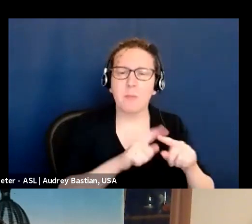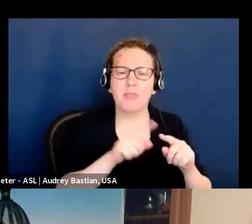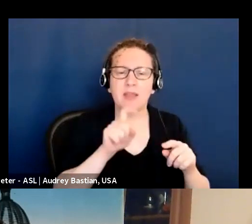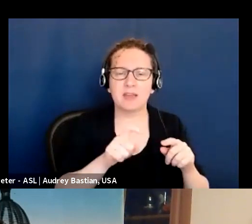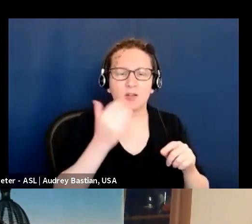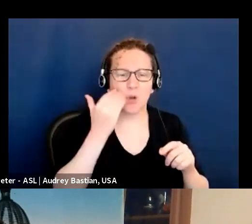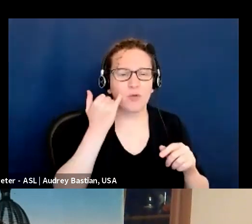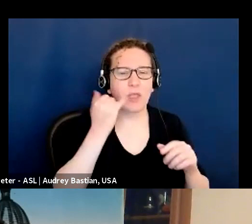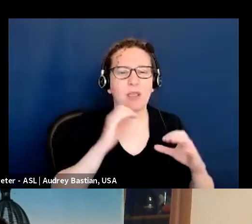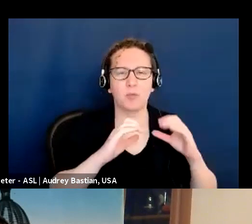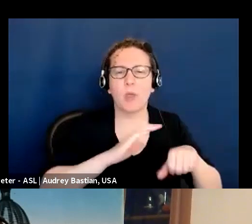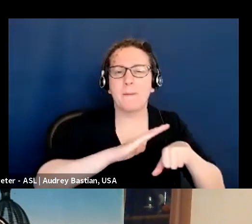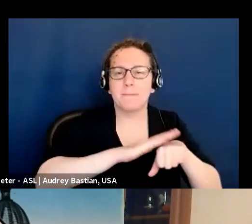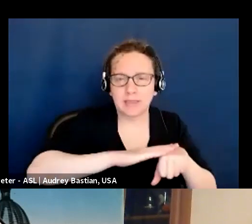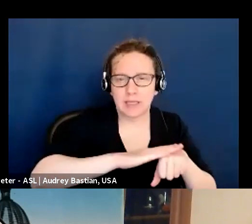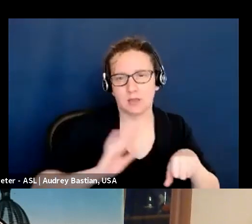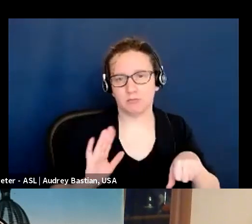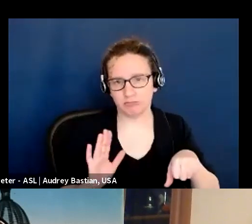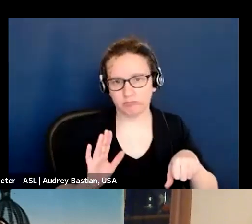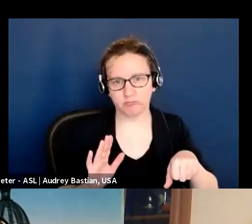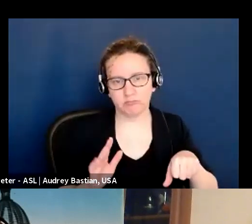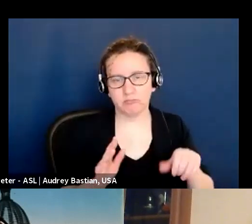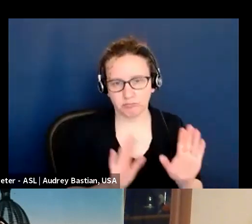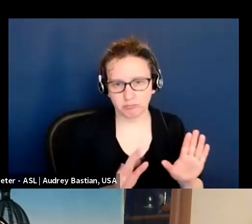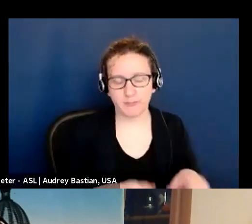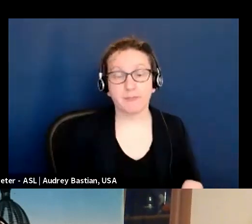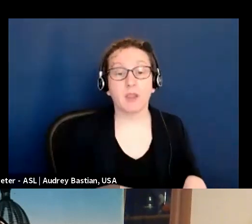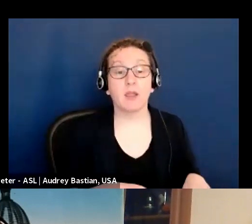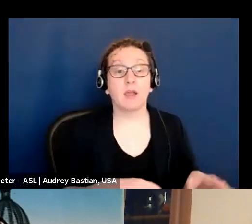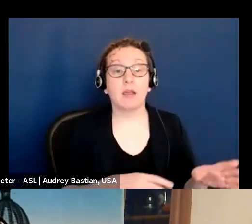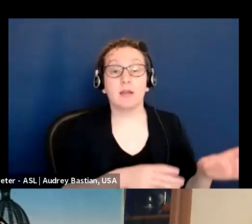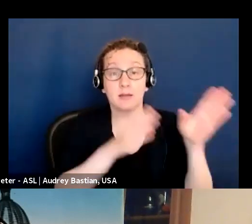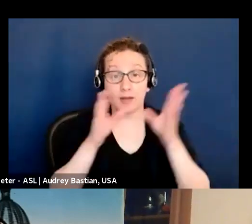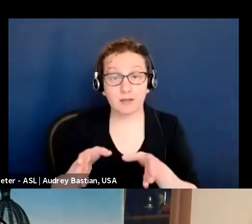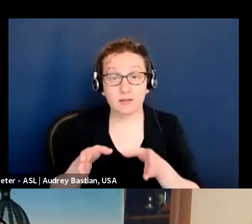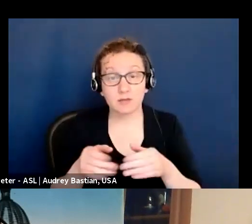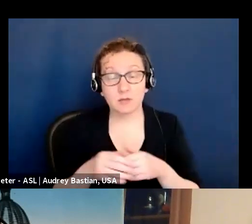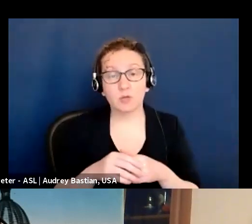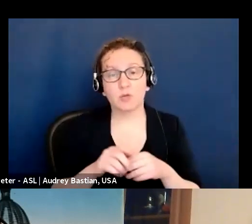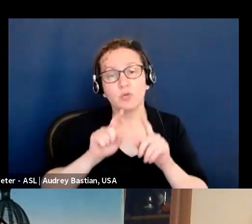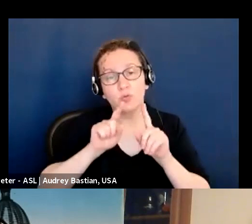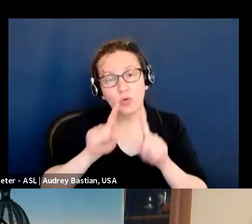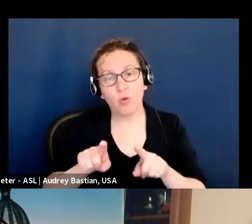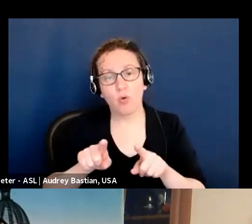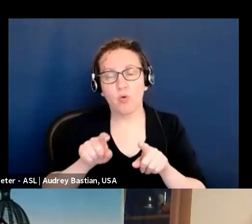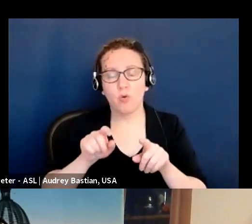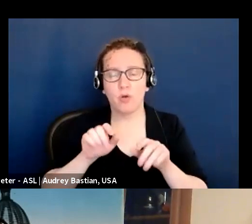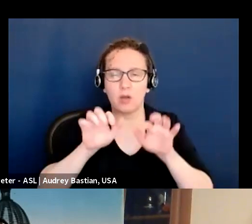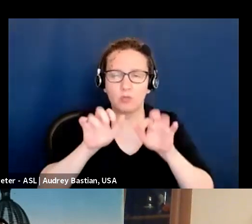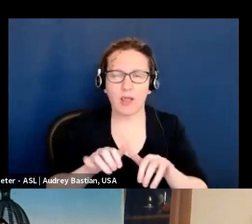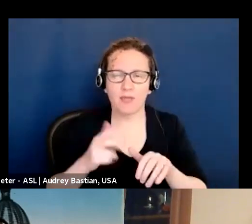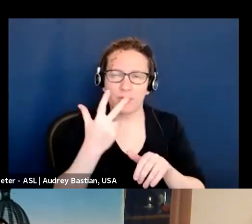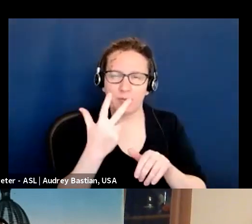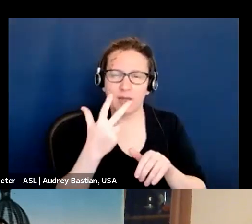communicate or something like that. And the next stage was like you go and write three essays,